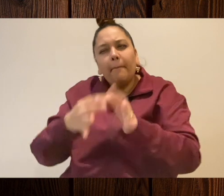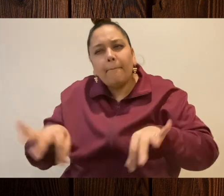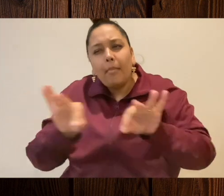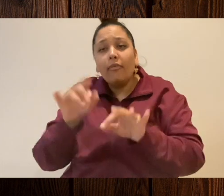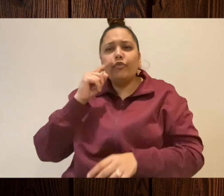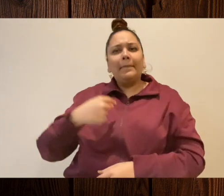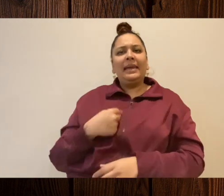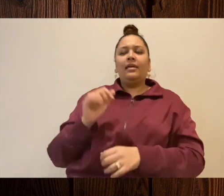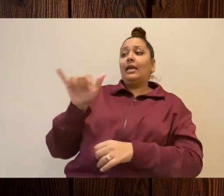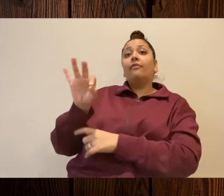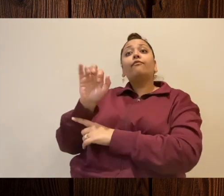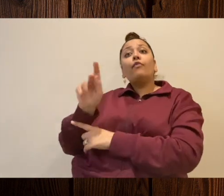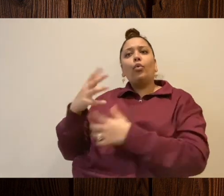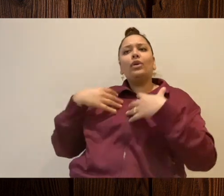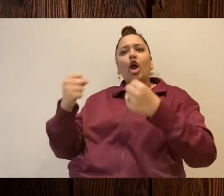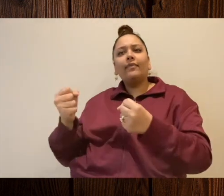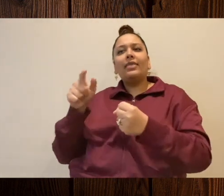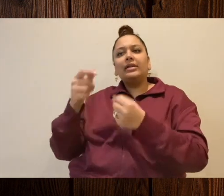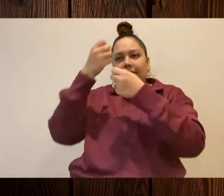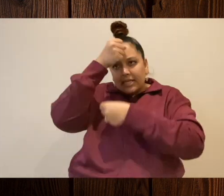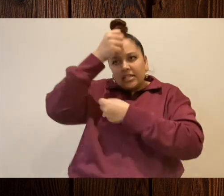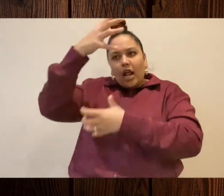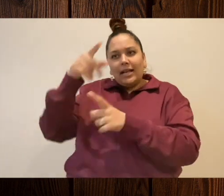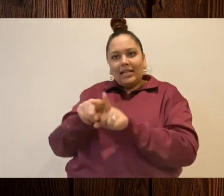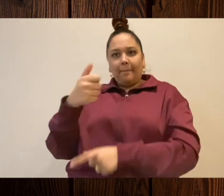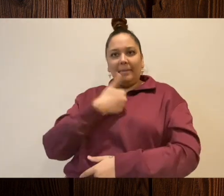Kejo, or maybe I have) is because I was like: “I need these white